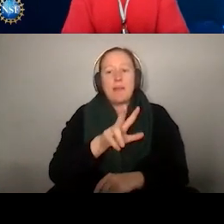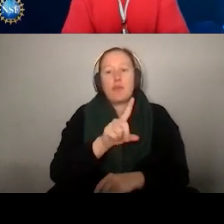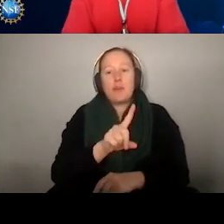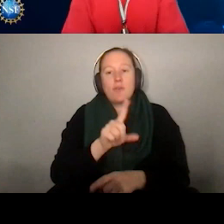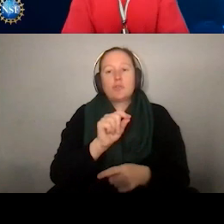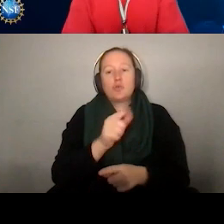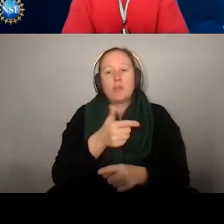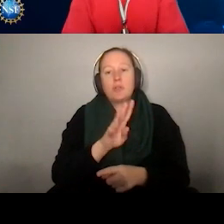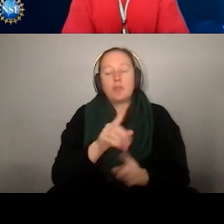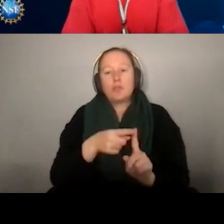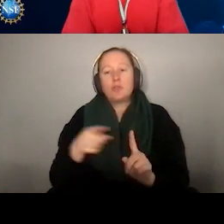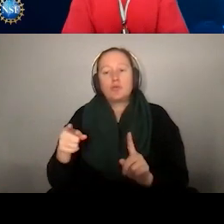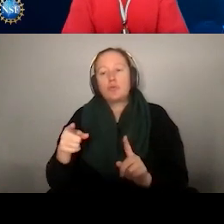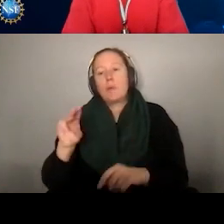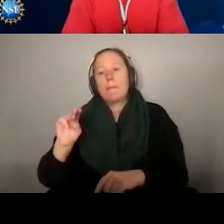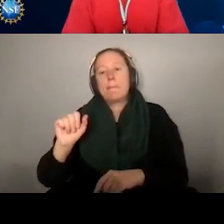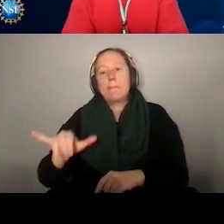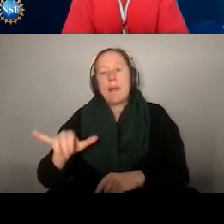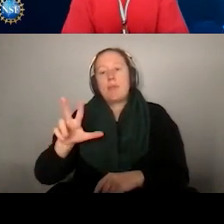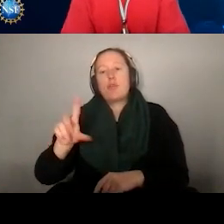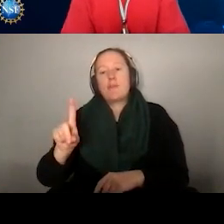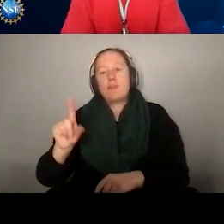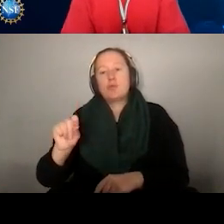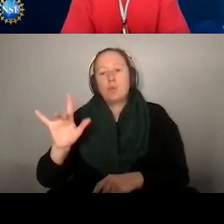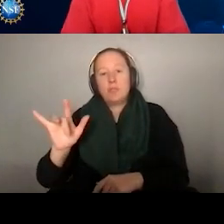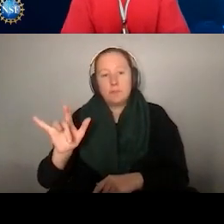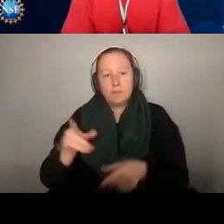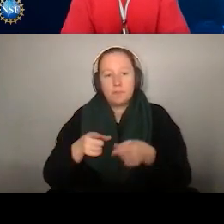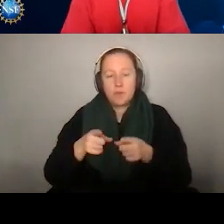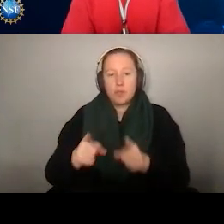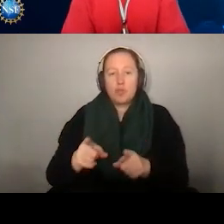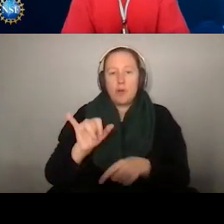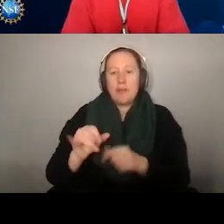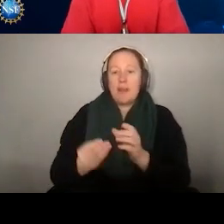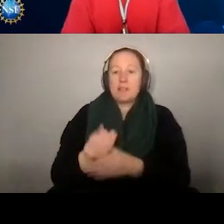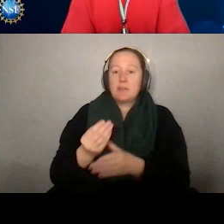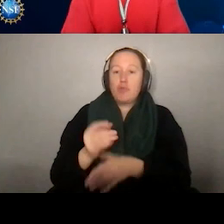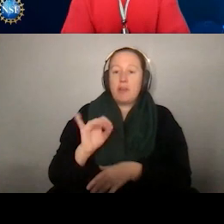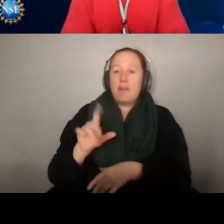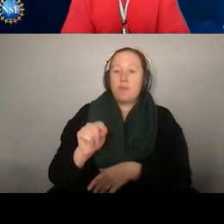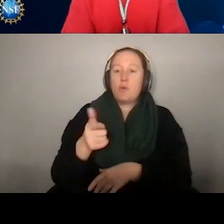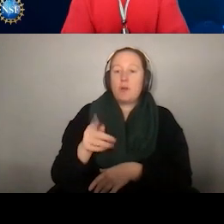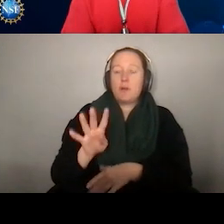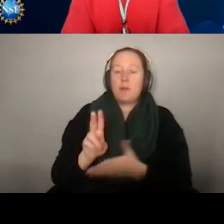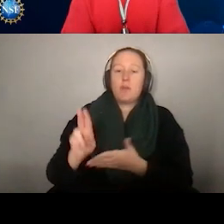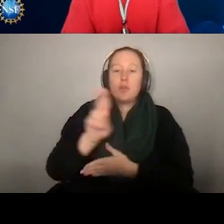to May 31st of 2025. During the spring of 2024, the university receives a letter from